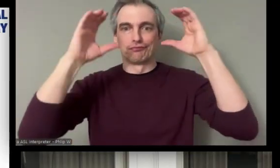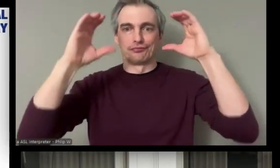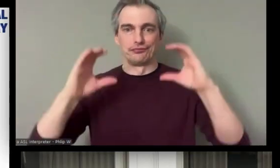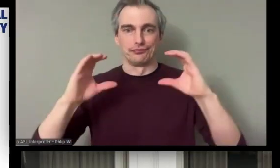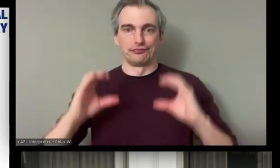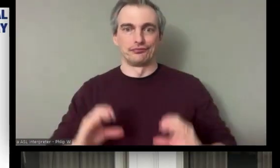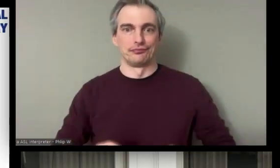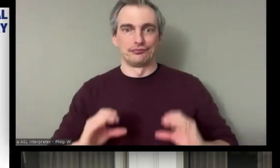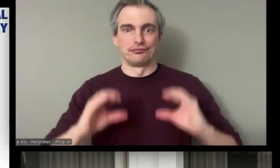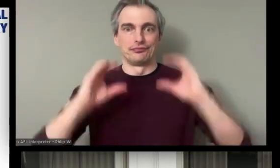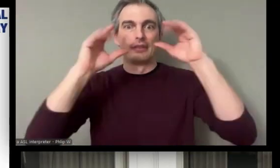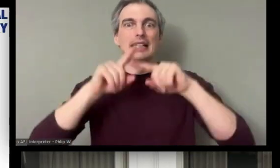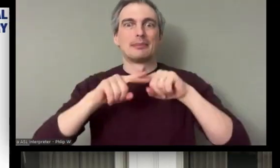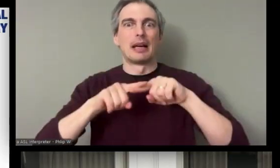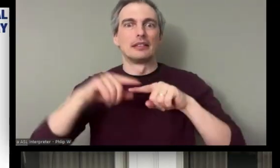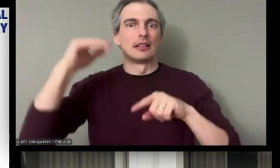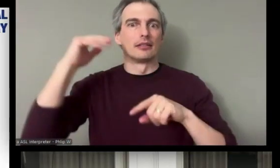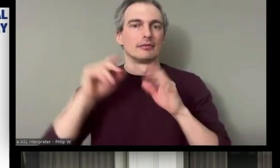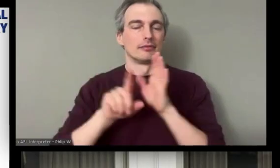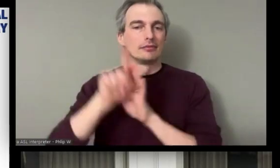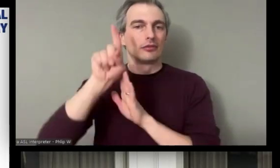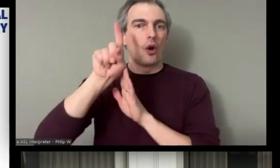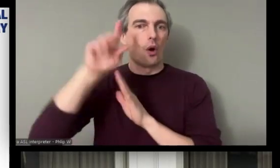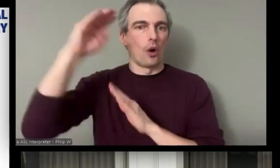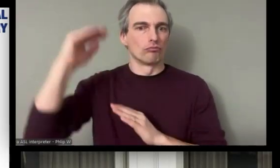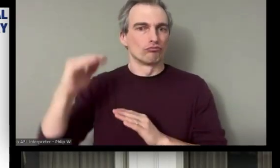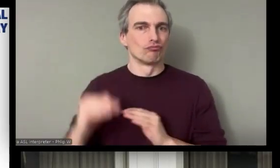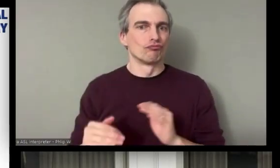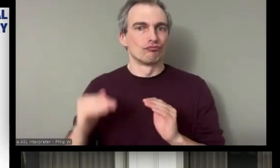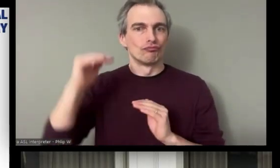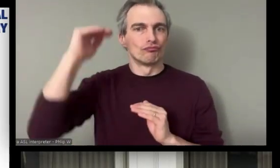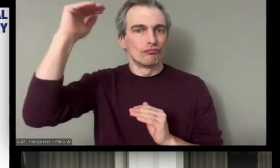And so this is the idea that if the headset is reflecting the floor, and